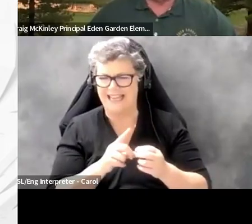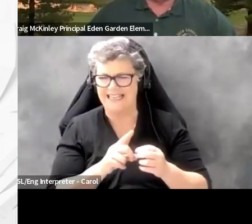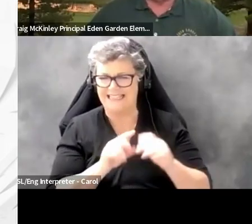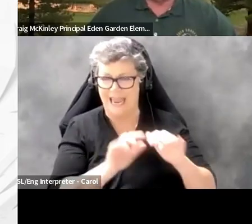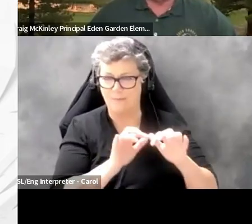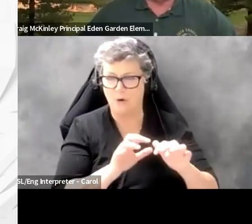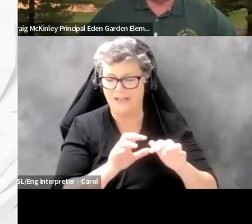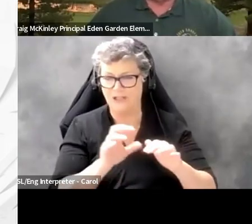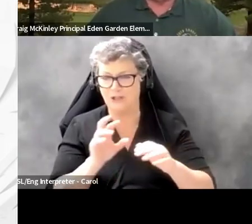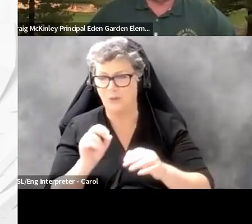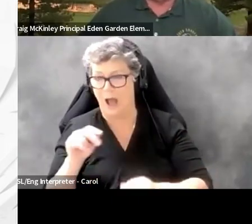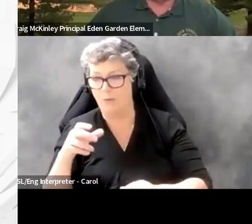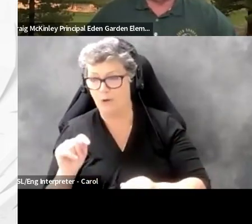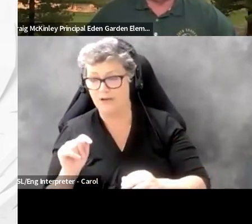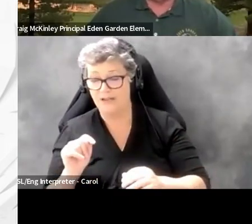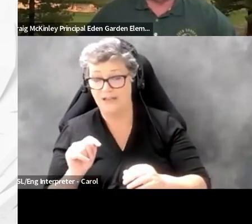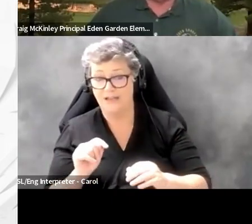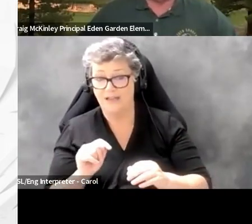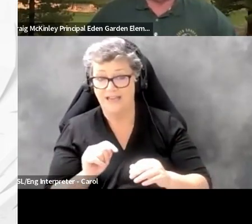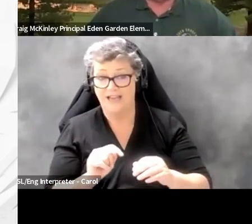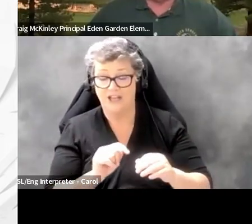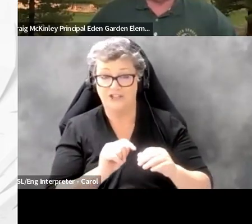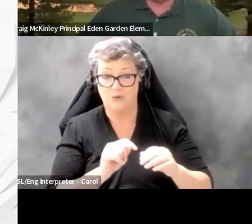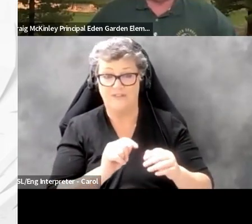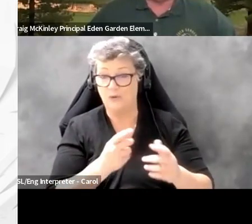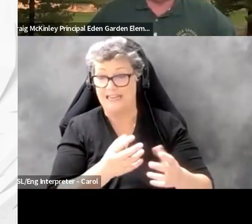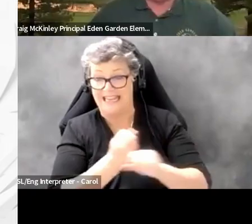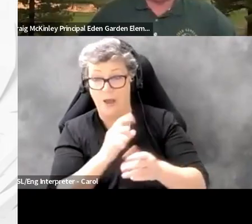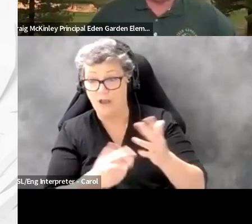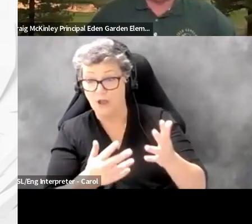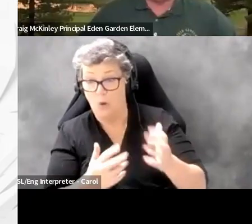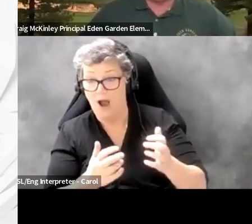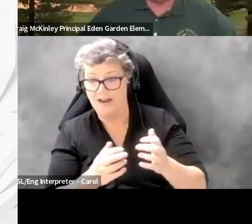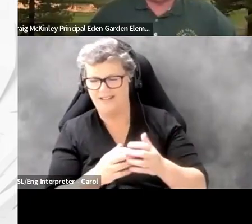machine didn't get what you wanted your input was wrong. Well I could start teaching that in kinder